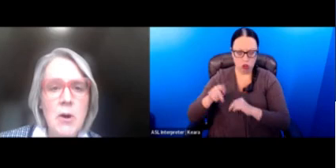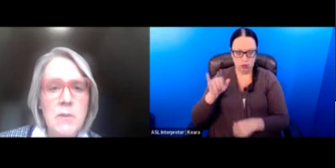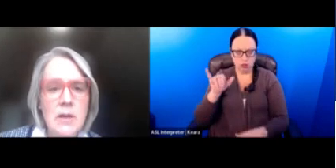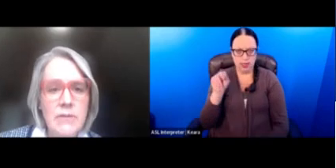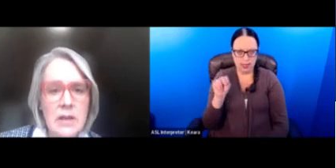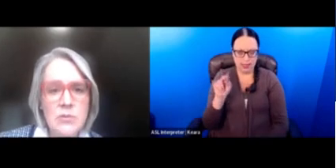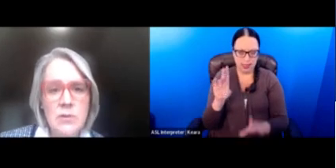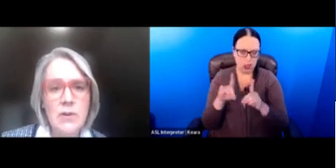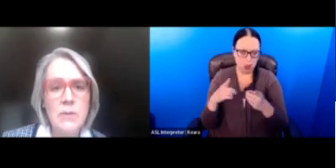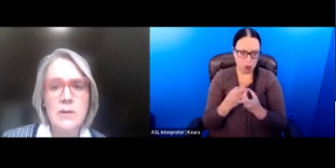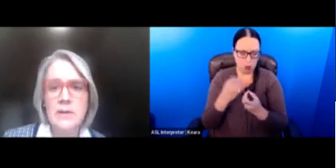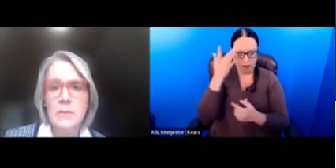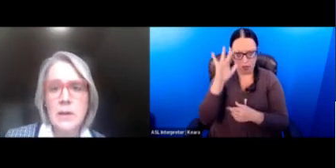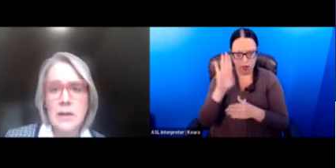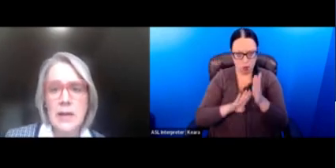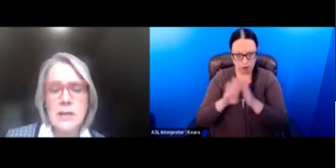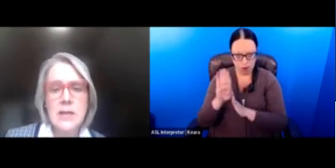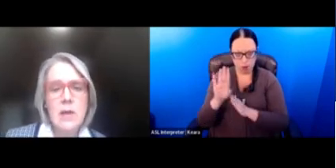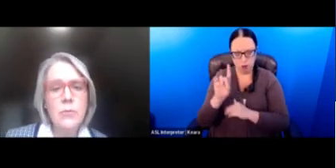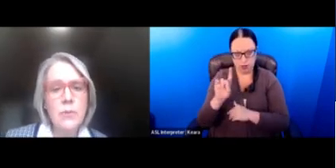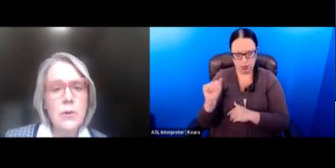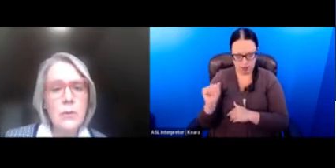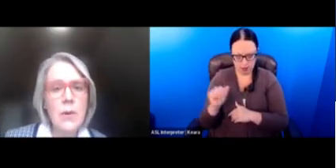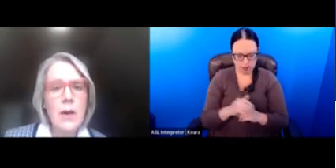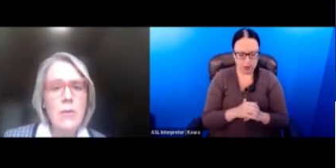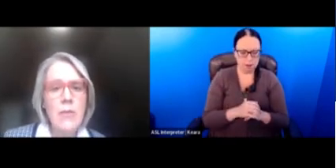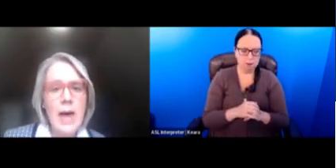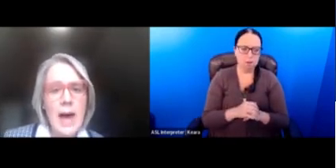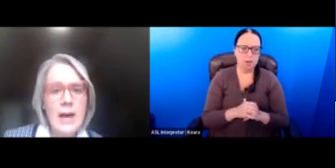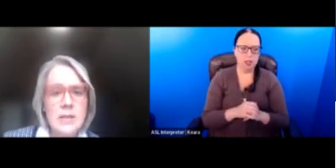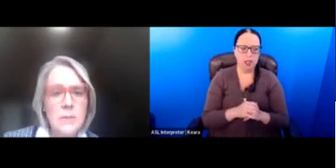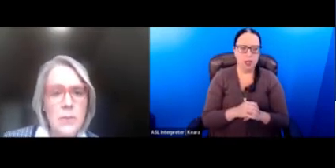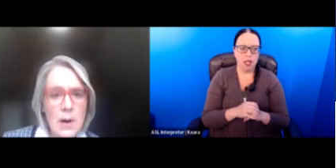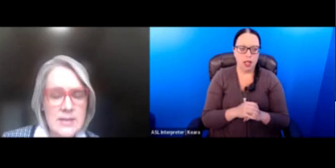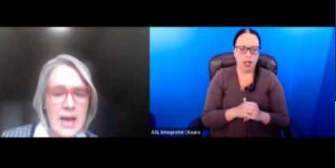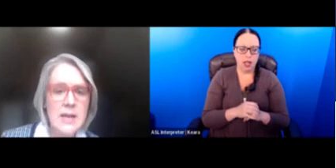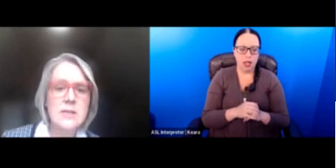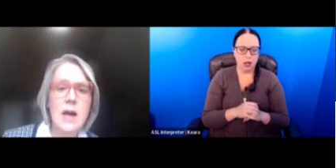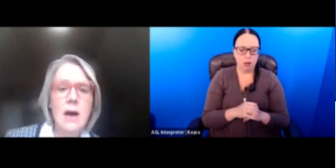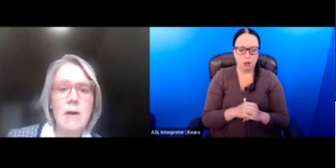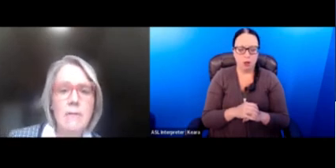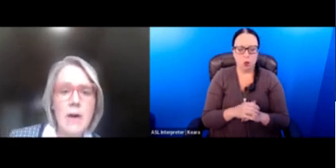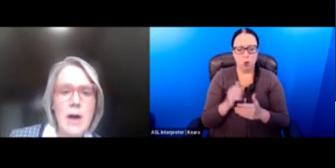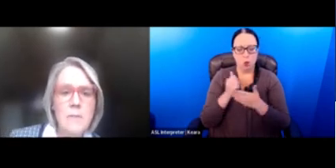reorganization around Person Centered thinking, one of the things that was done by